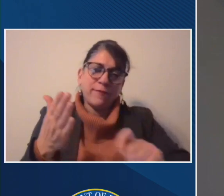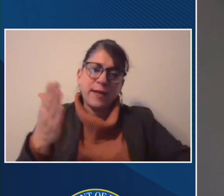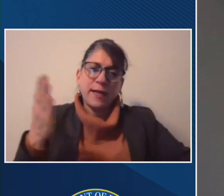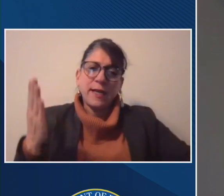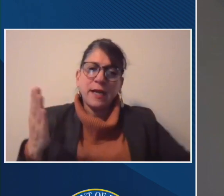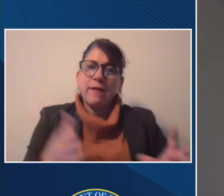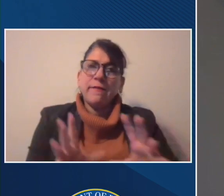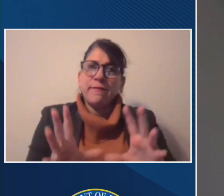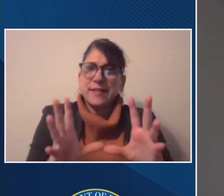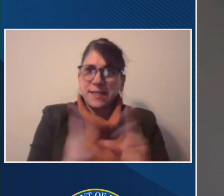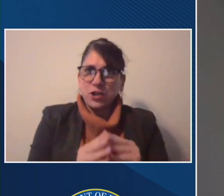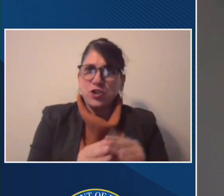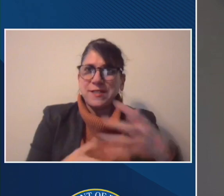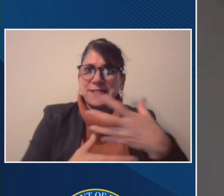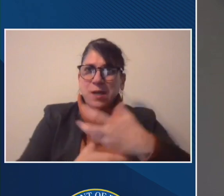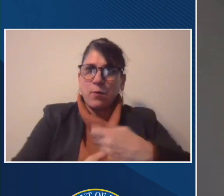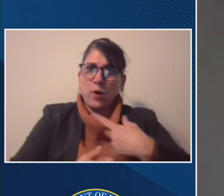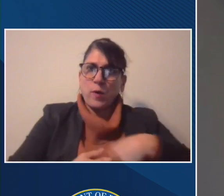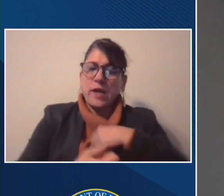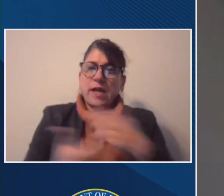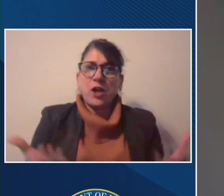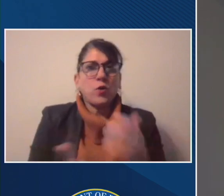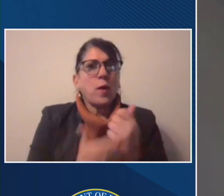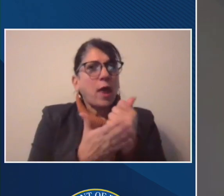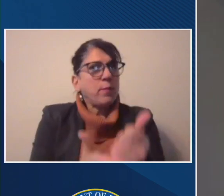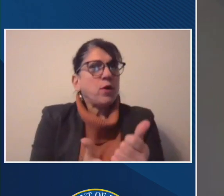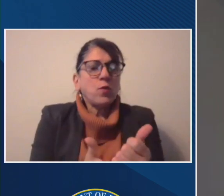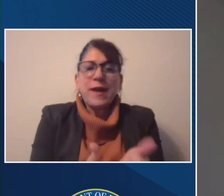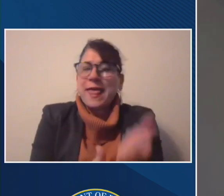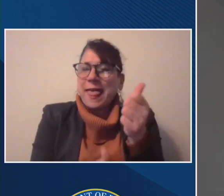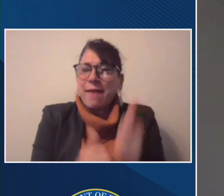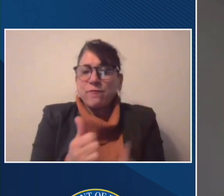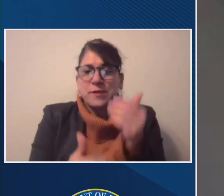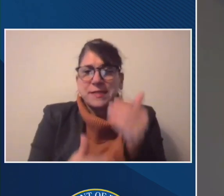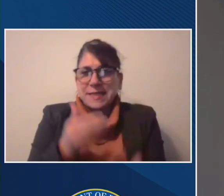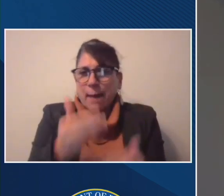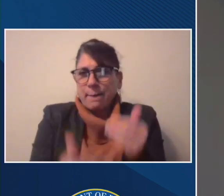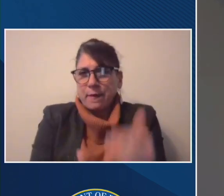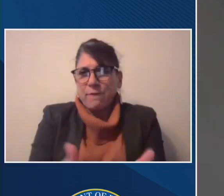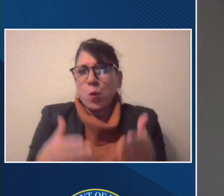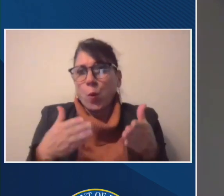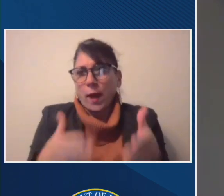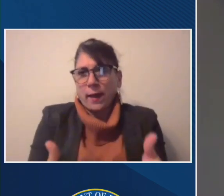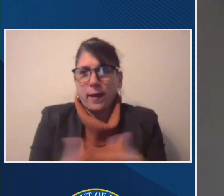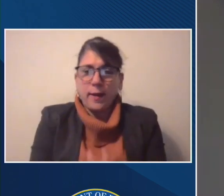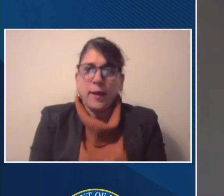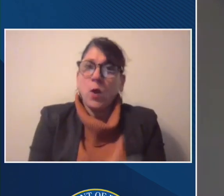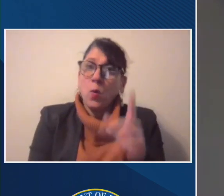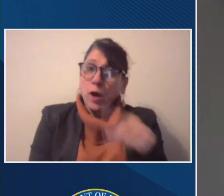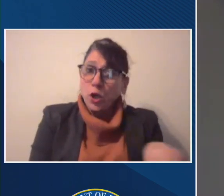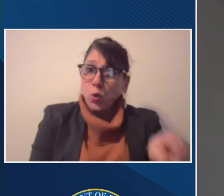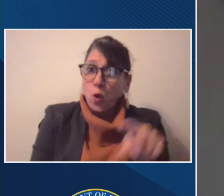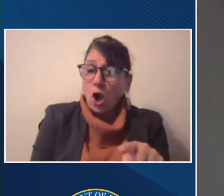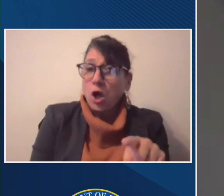We are here to assist you in every step of the way. While you are all are the subject